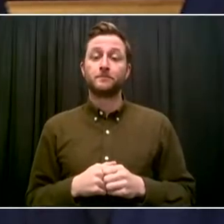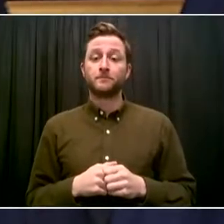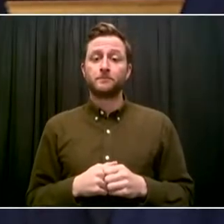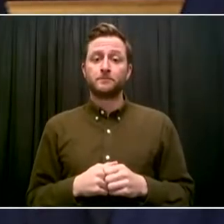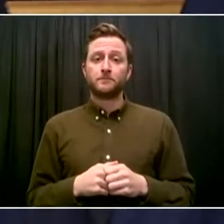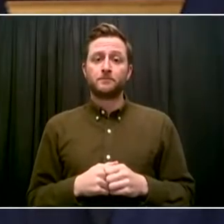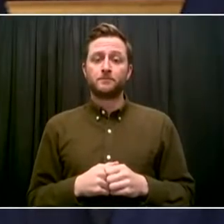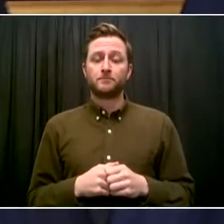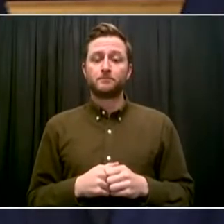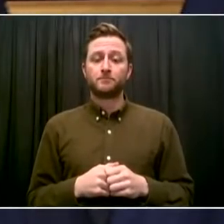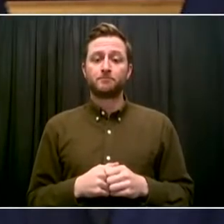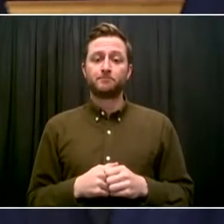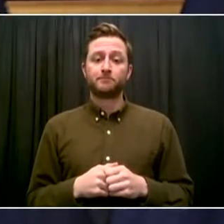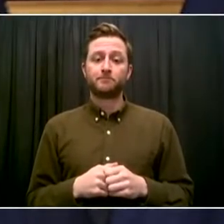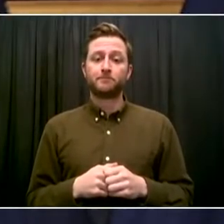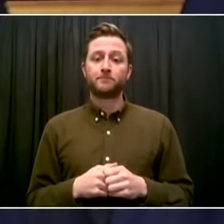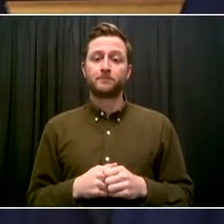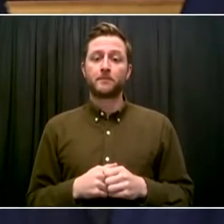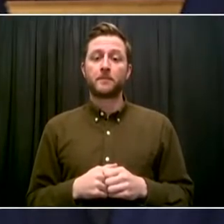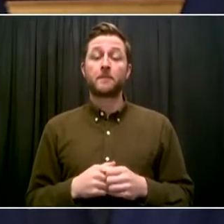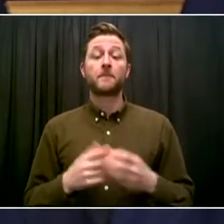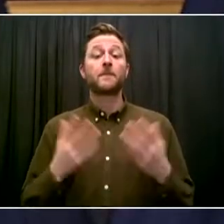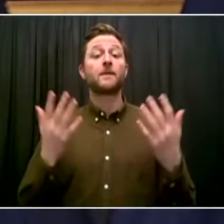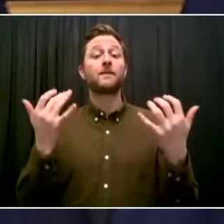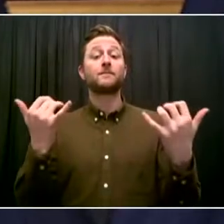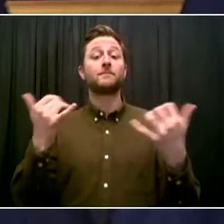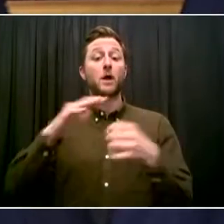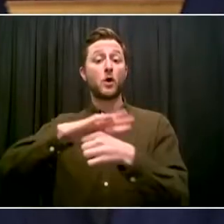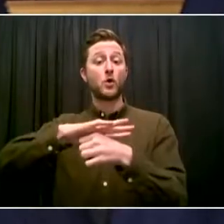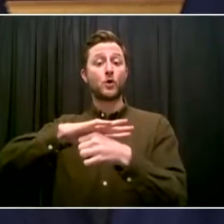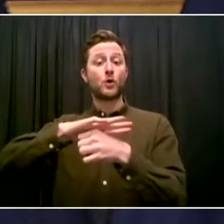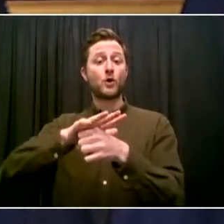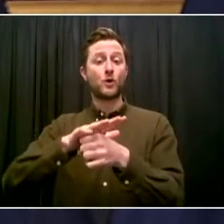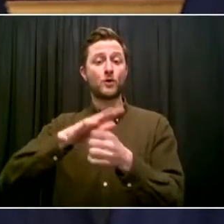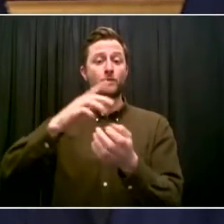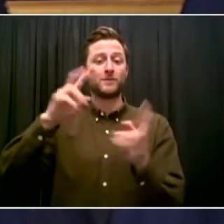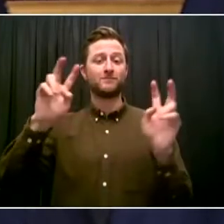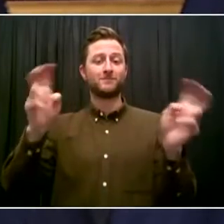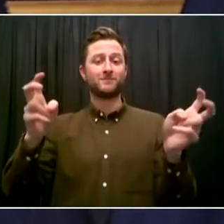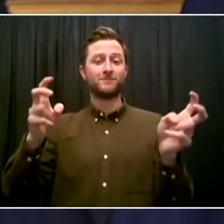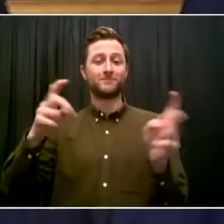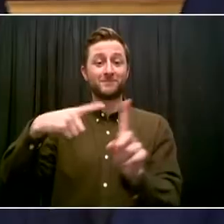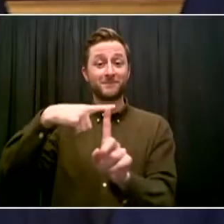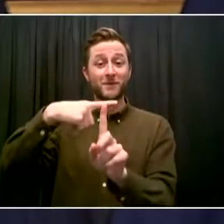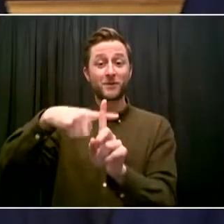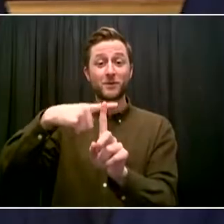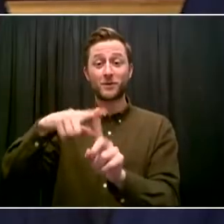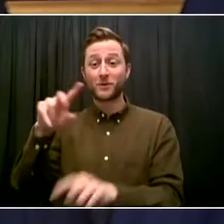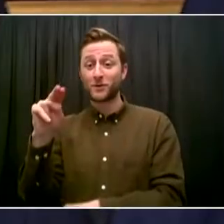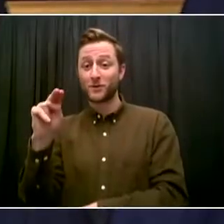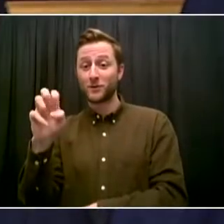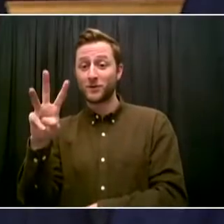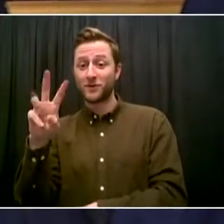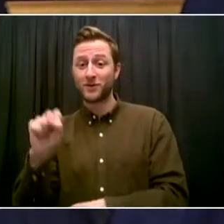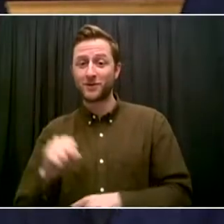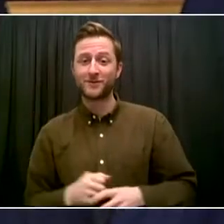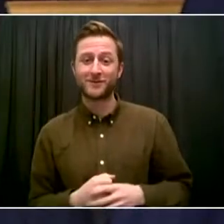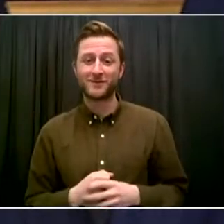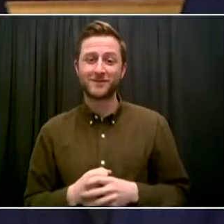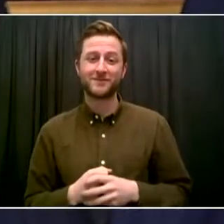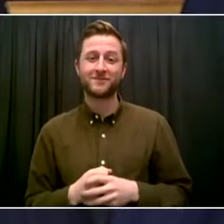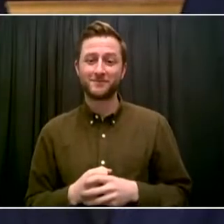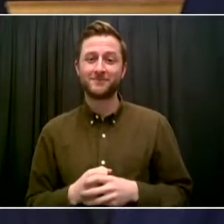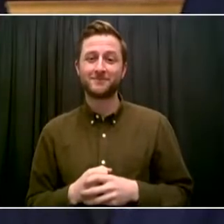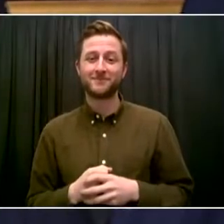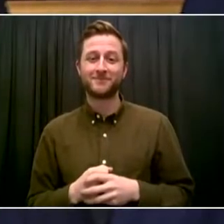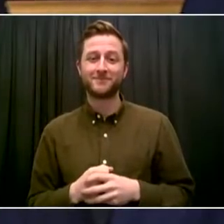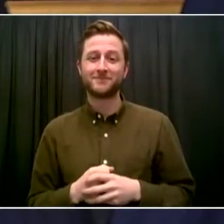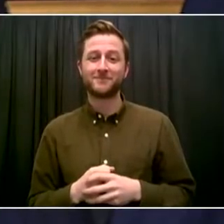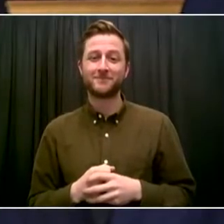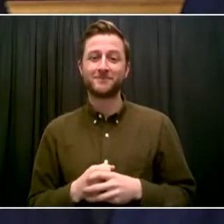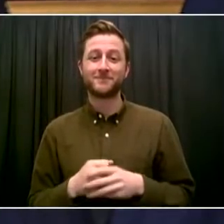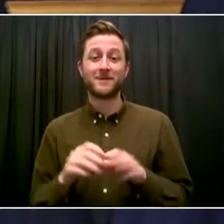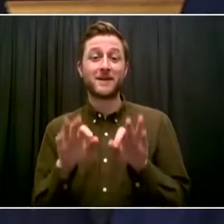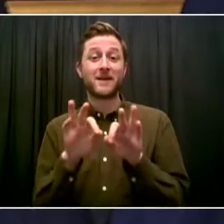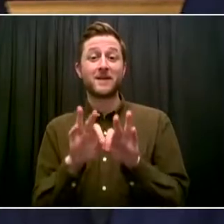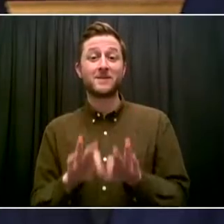AS WE MOVE FORWARD AT THIS TIME.